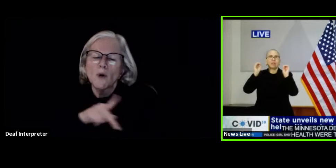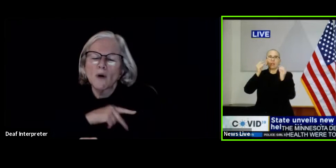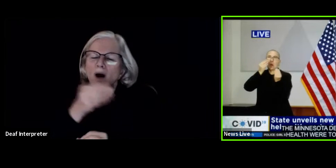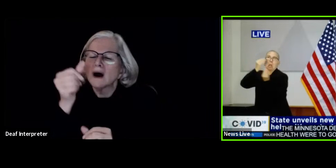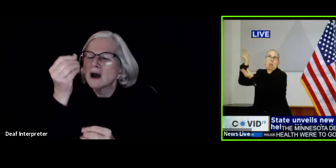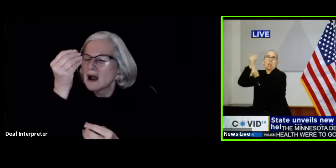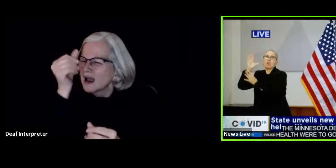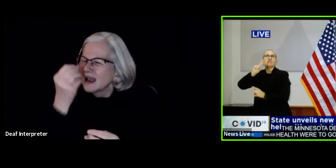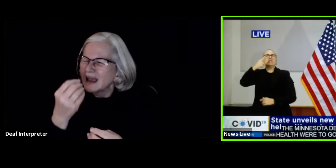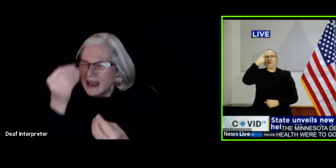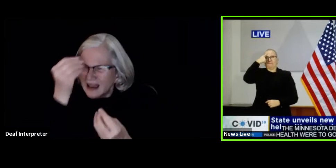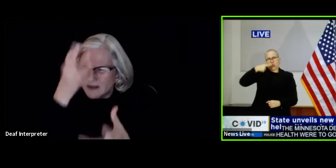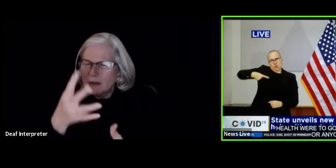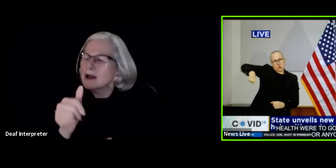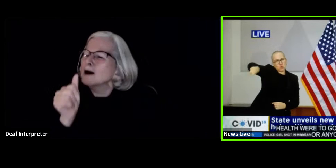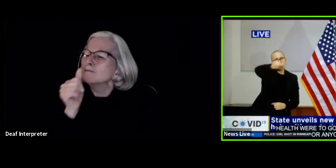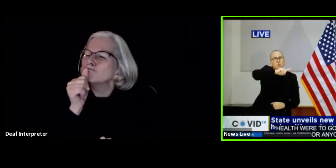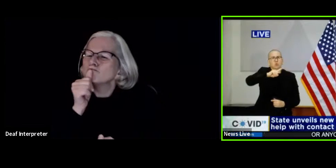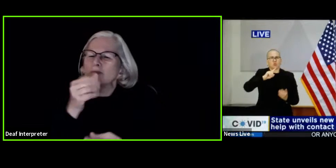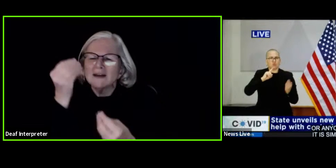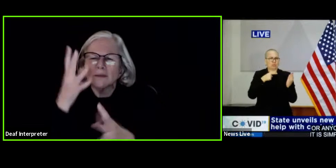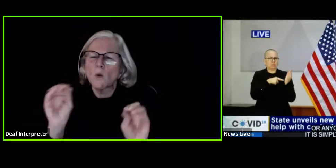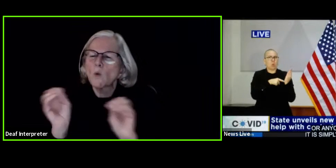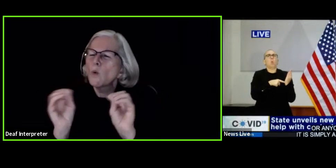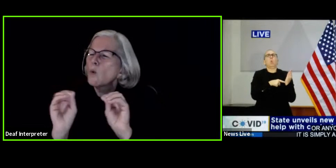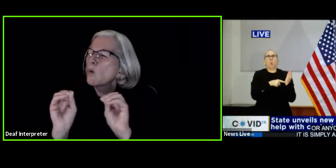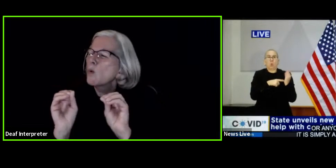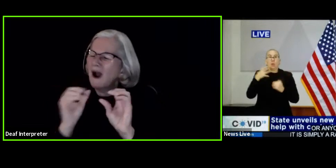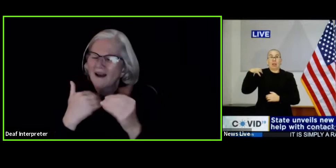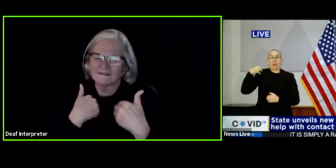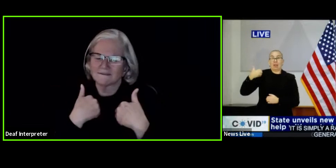GENERATED GUARANTEE PRIVACY, BUT GIVE YOU ANOTHER TOOL TO KNOW.